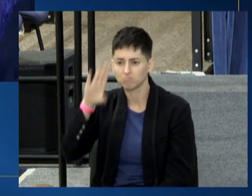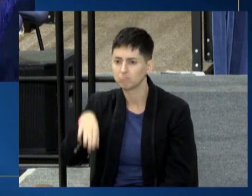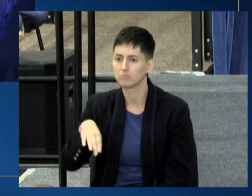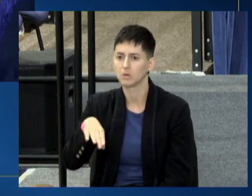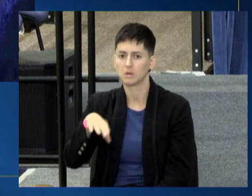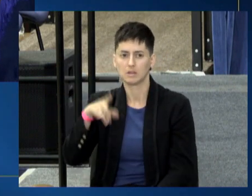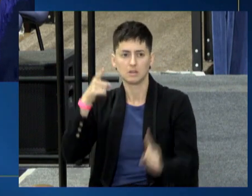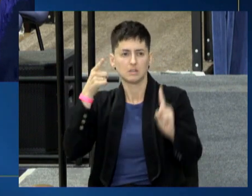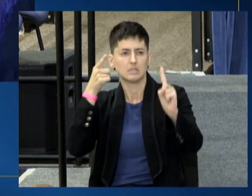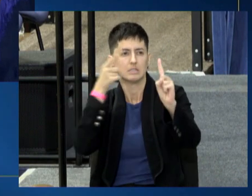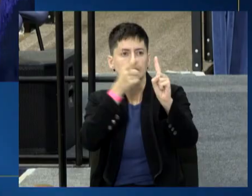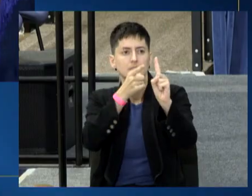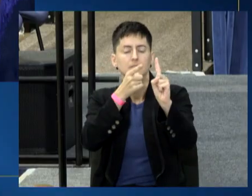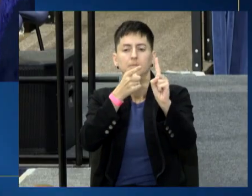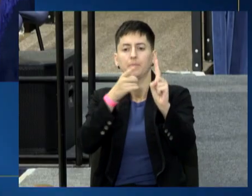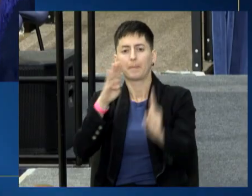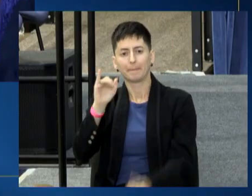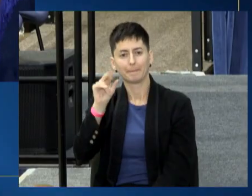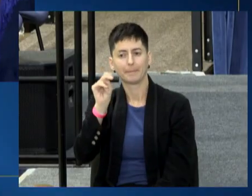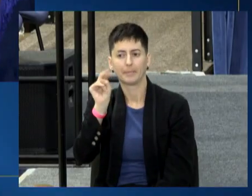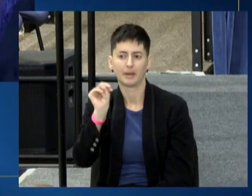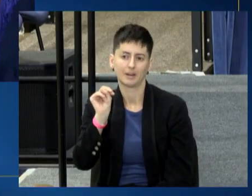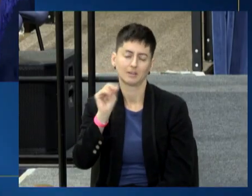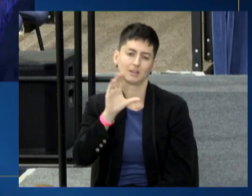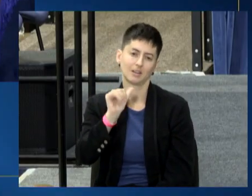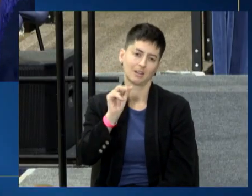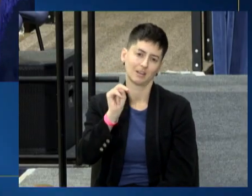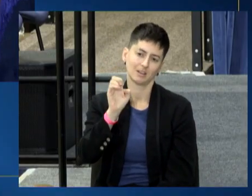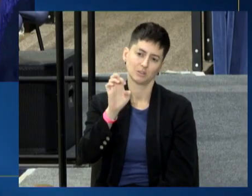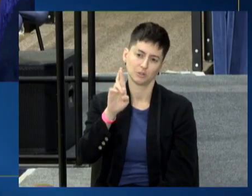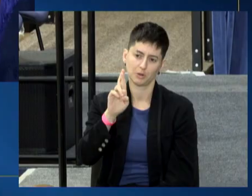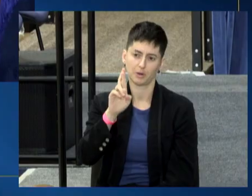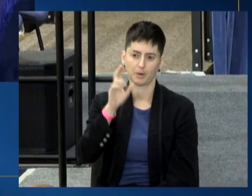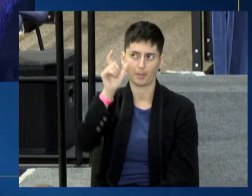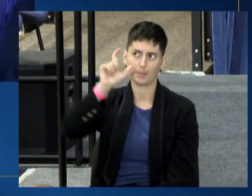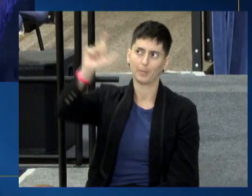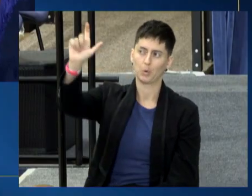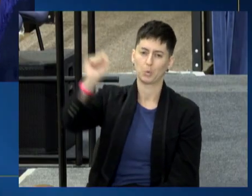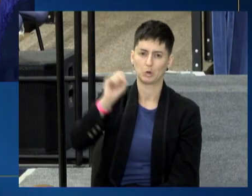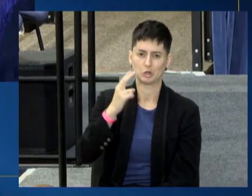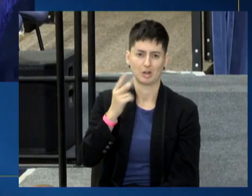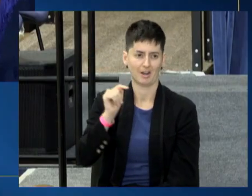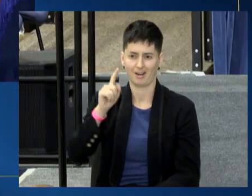reducing the cancer mortality rate by 50 percent by 2047. And improving